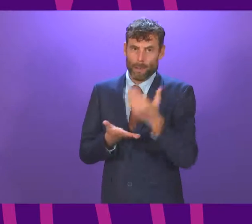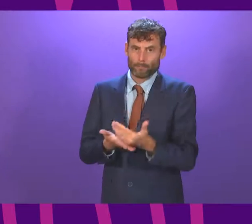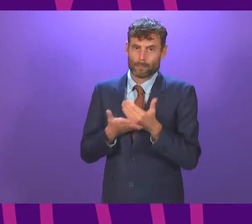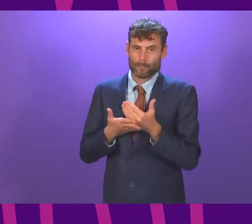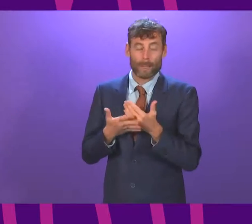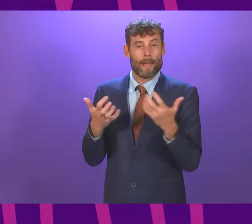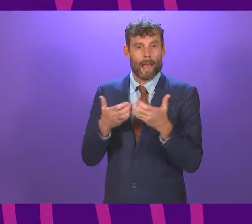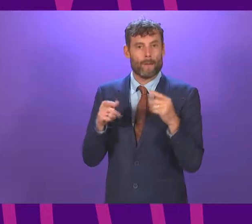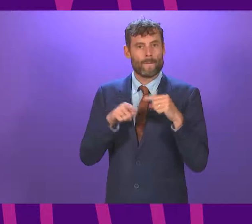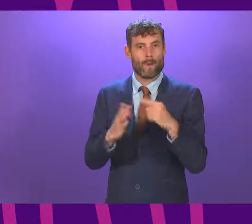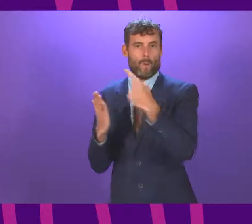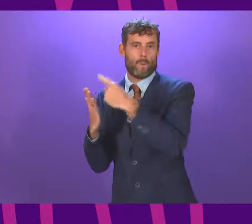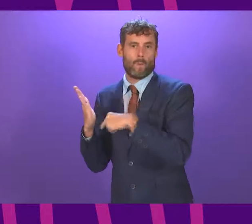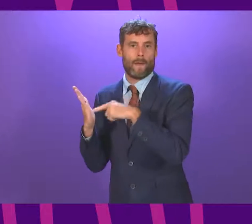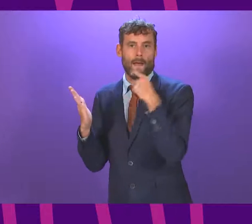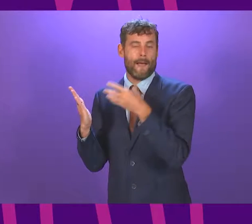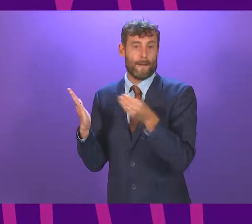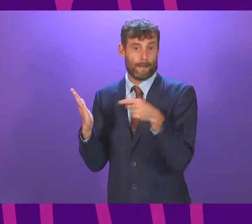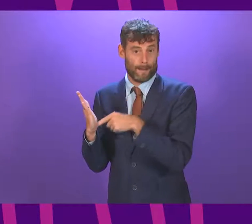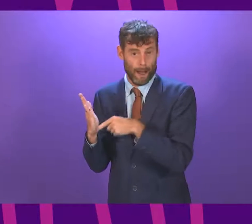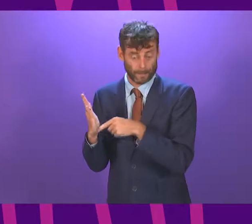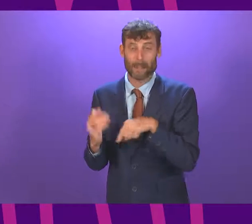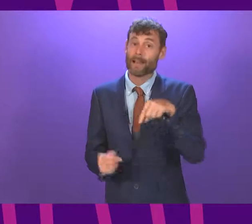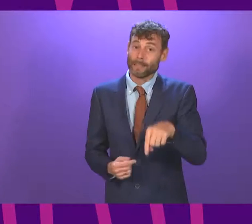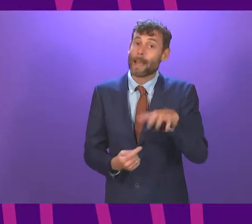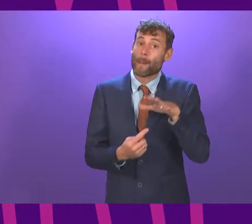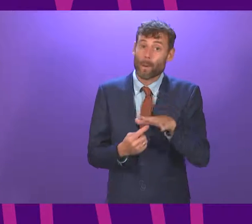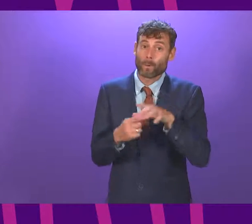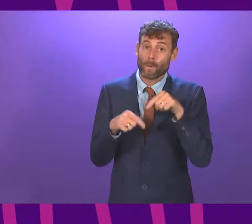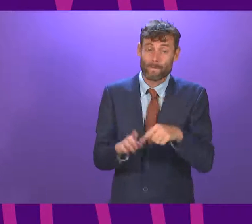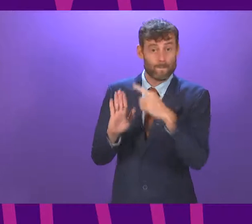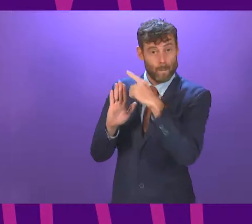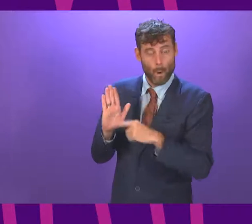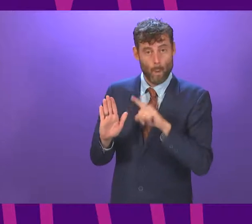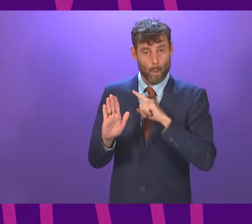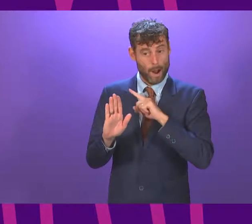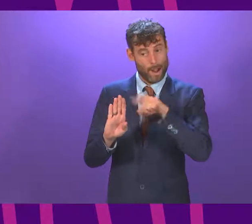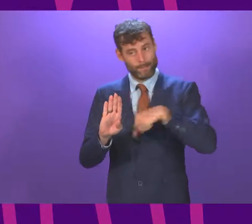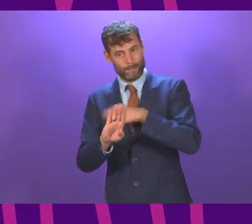our communities and the education of our children and young people. That is what the Government